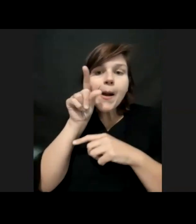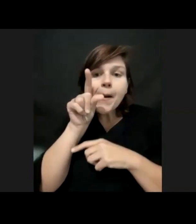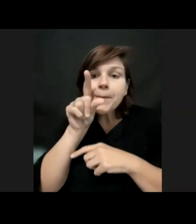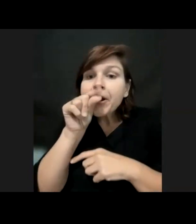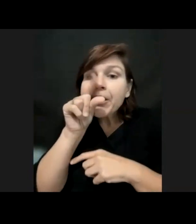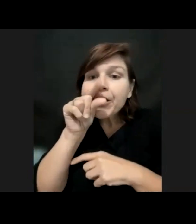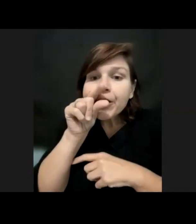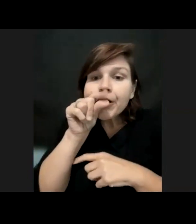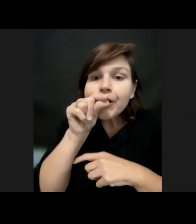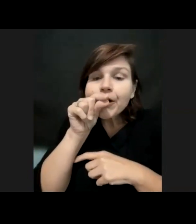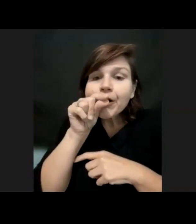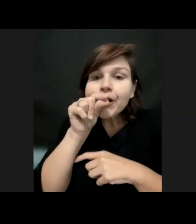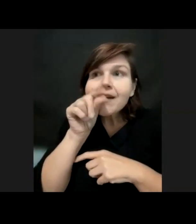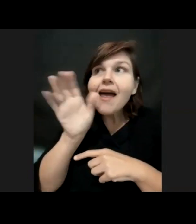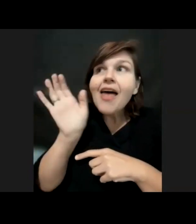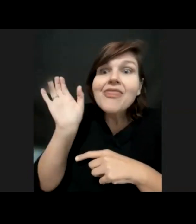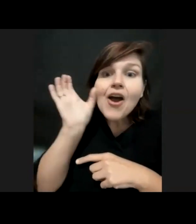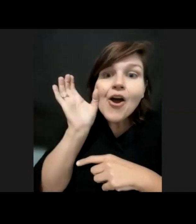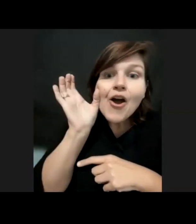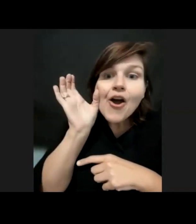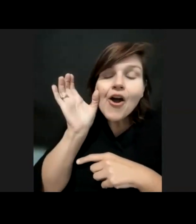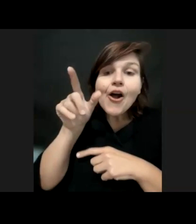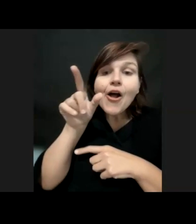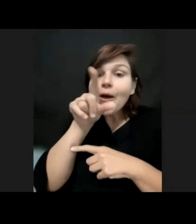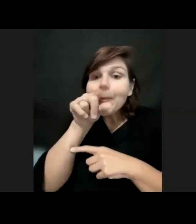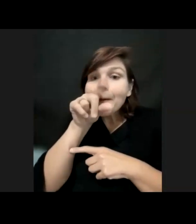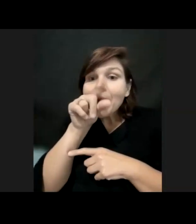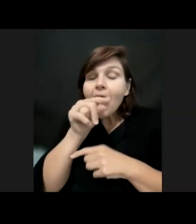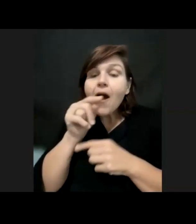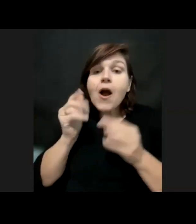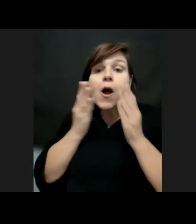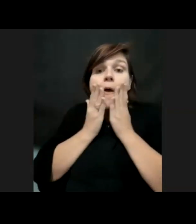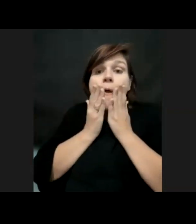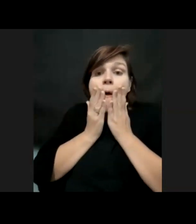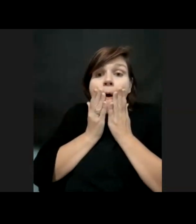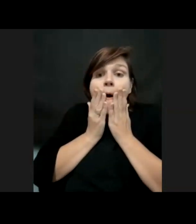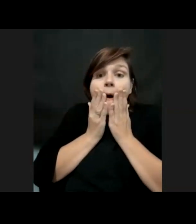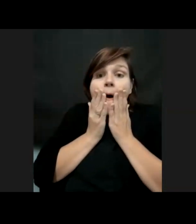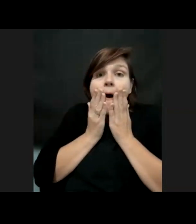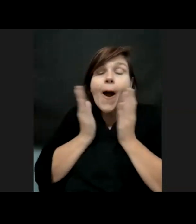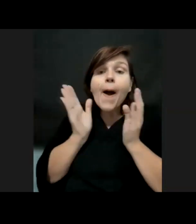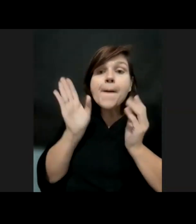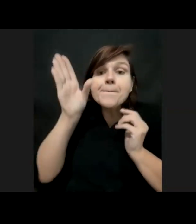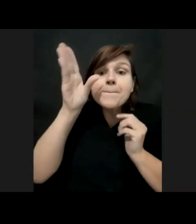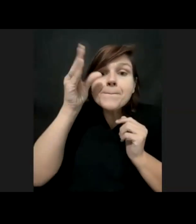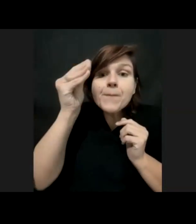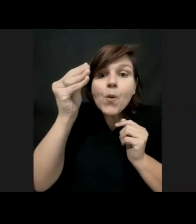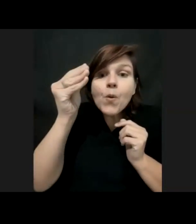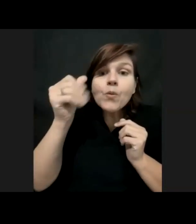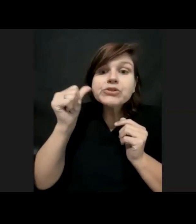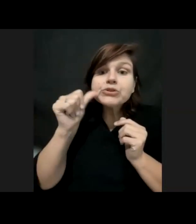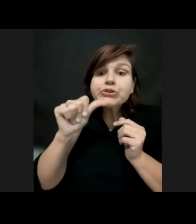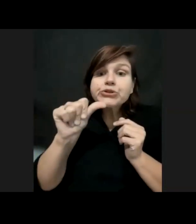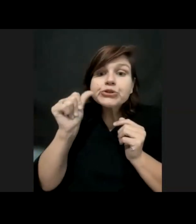They heard a bird! [gasp] Boys and girls, I've got to turn that page. I'm on page four.